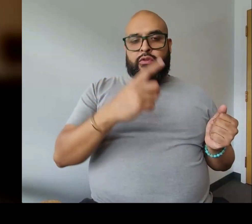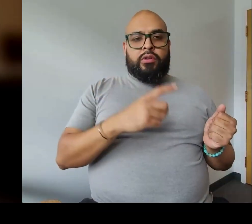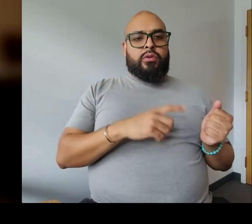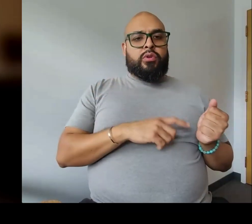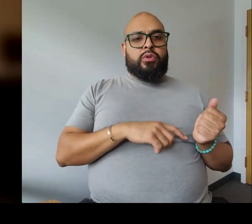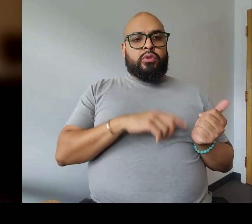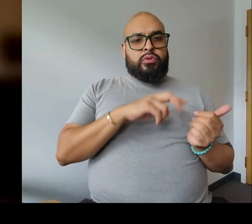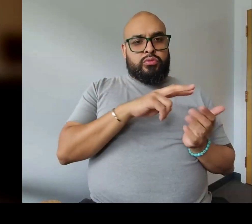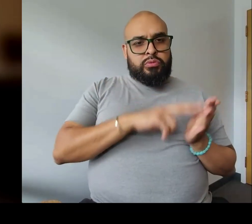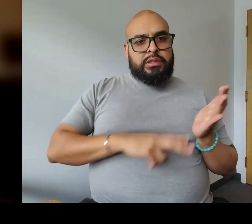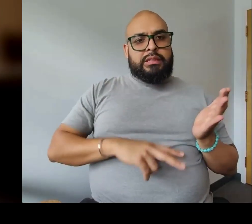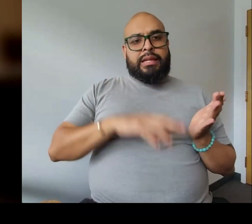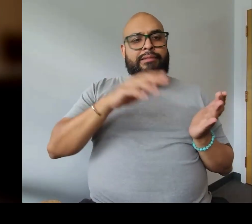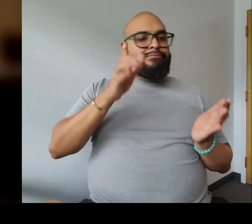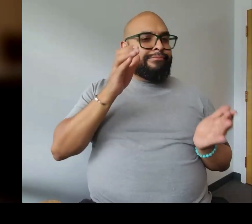This can really highlight these patterns.